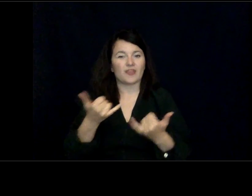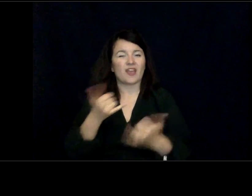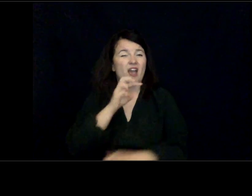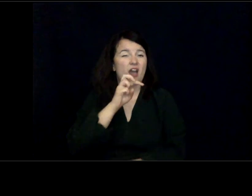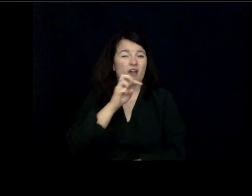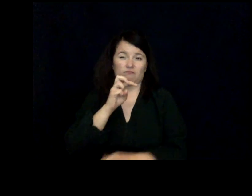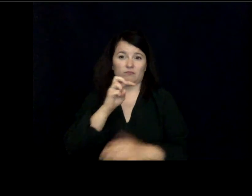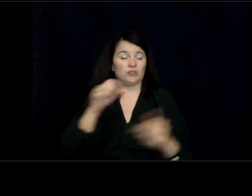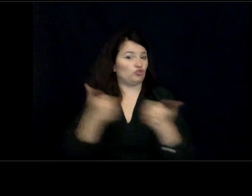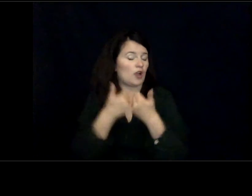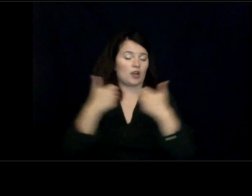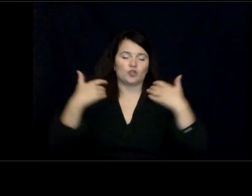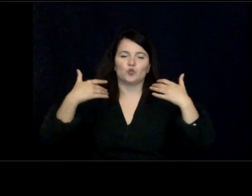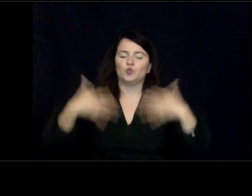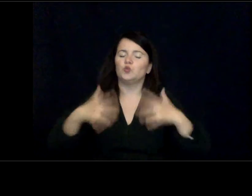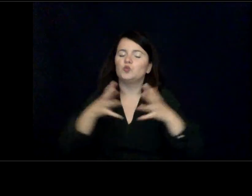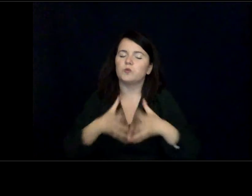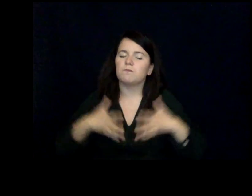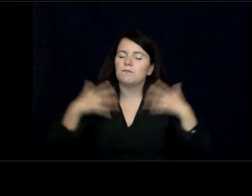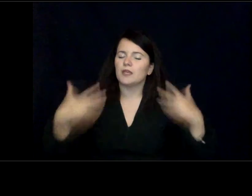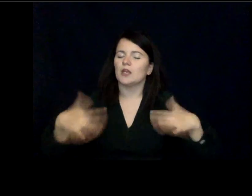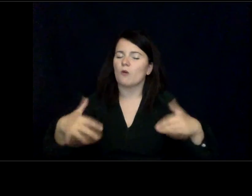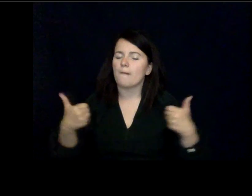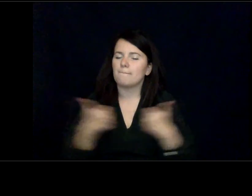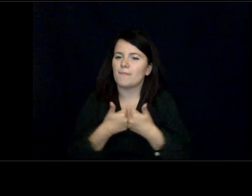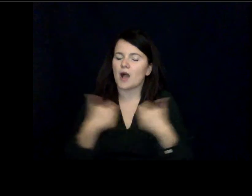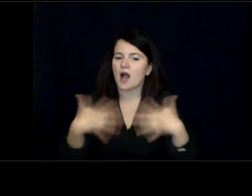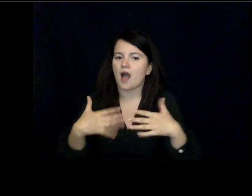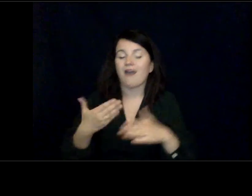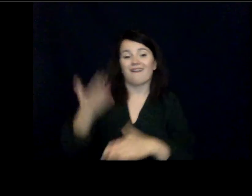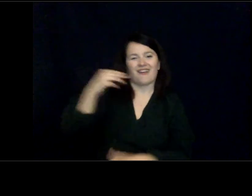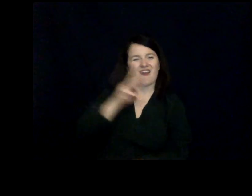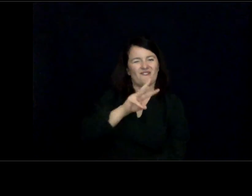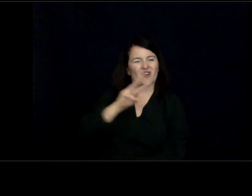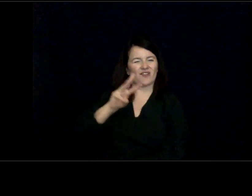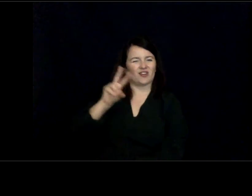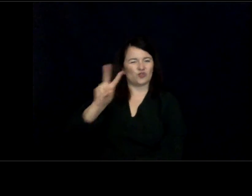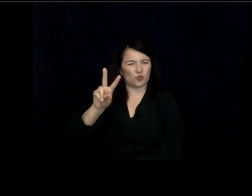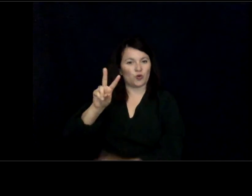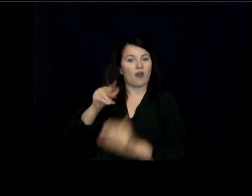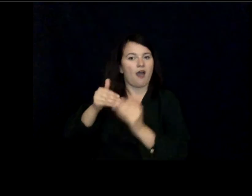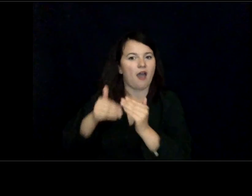We need a European strategy responding to that challenge